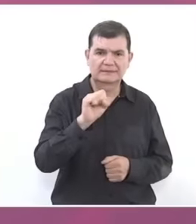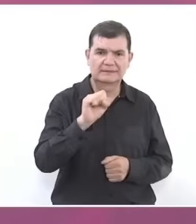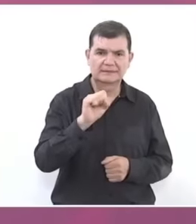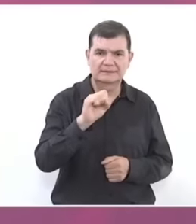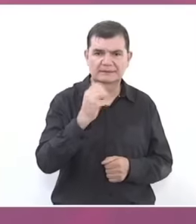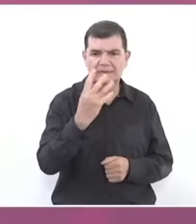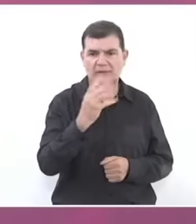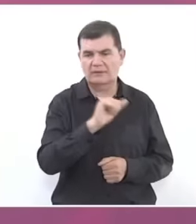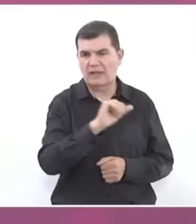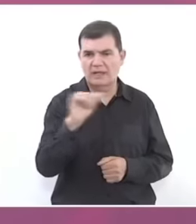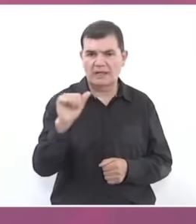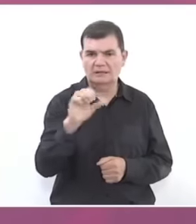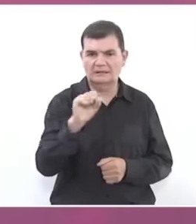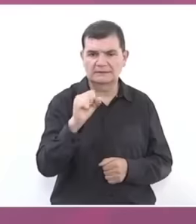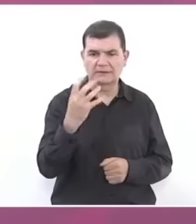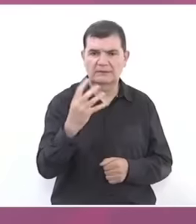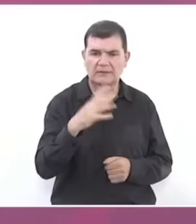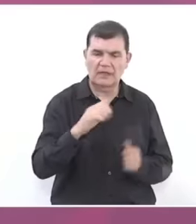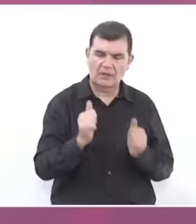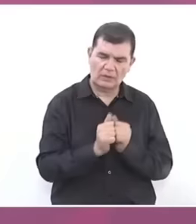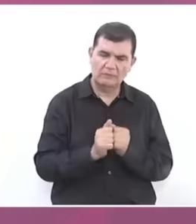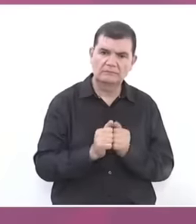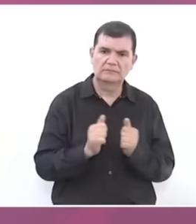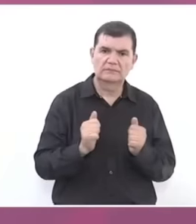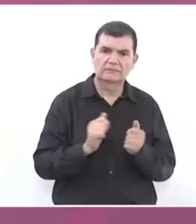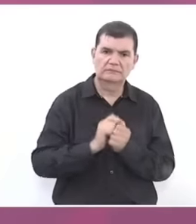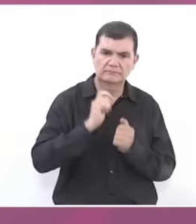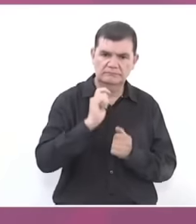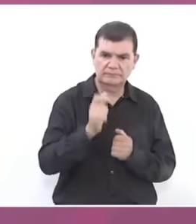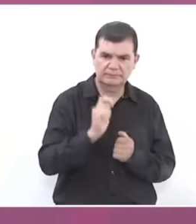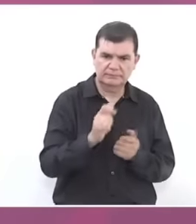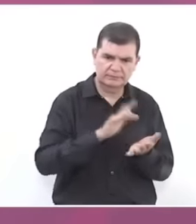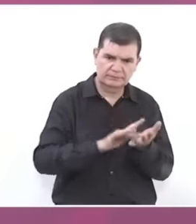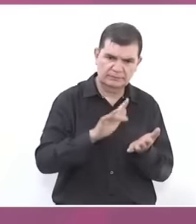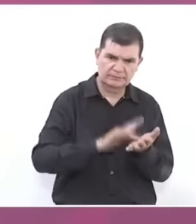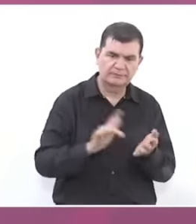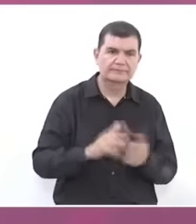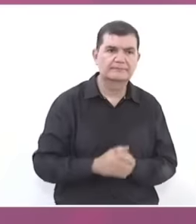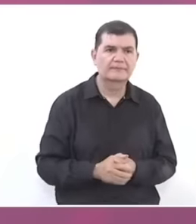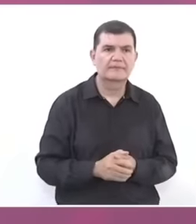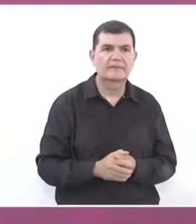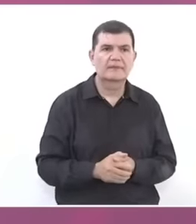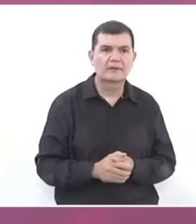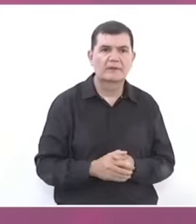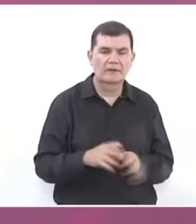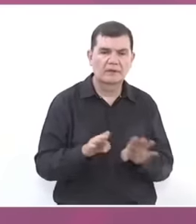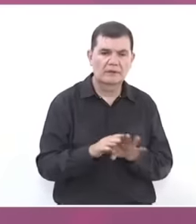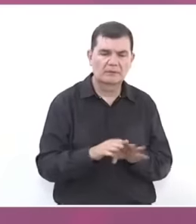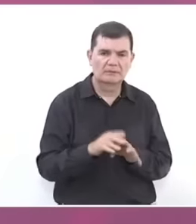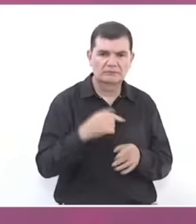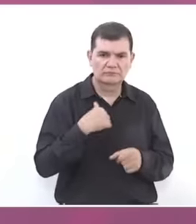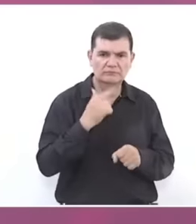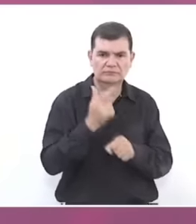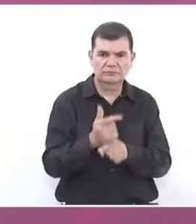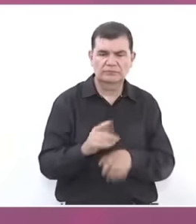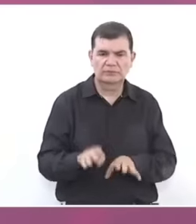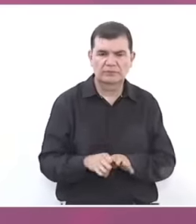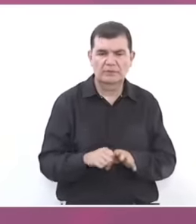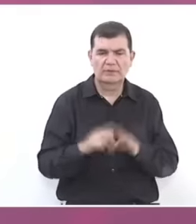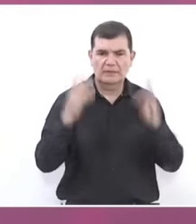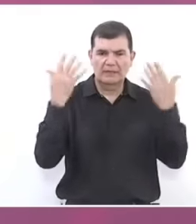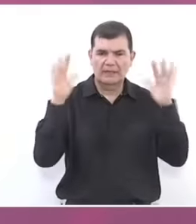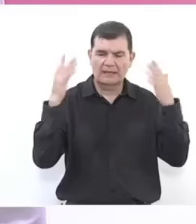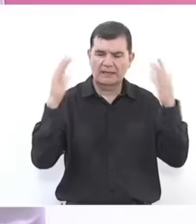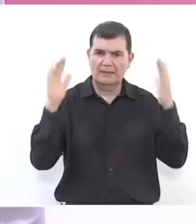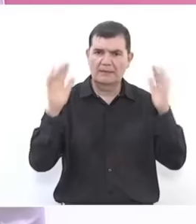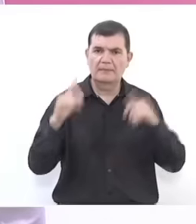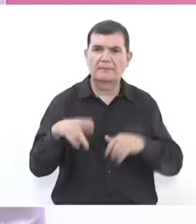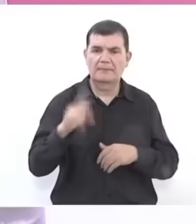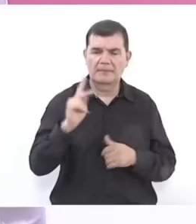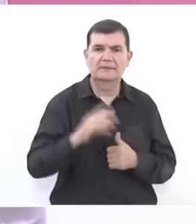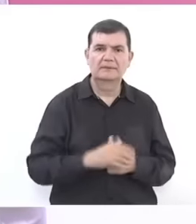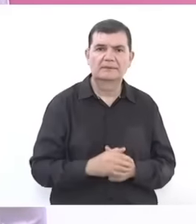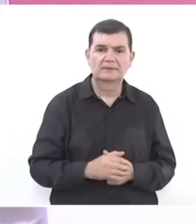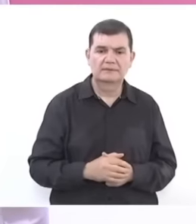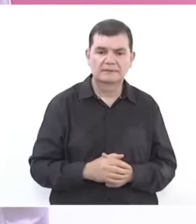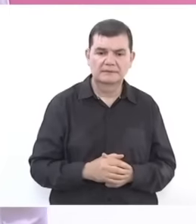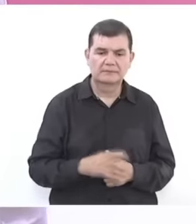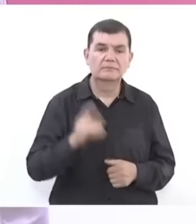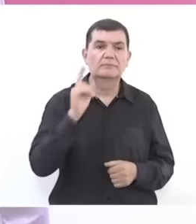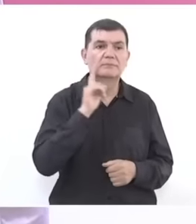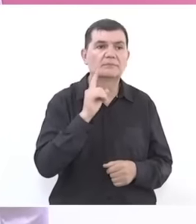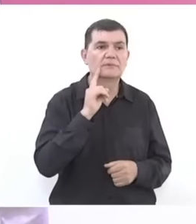years old will also have your support. I just realize that they are applauding us but they are applauding